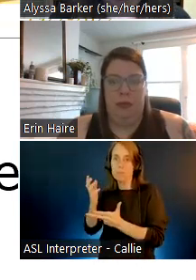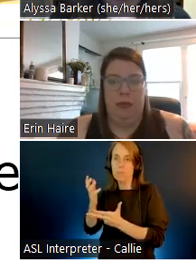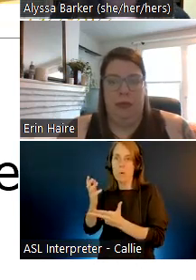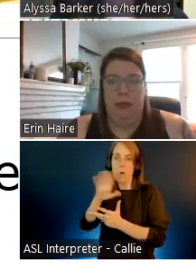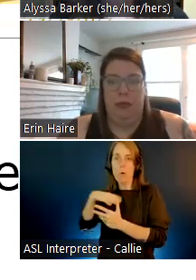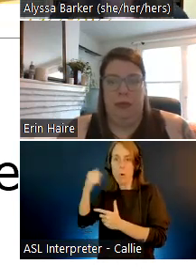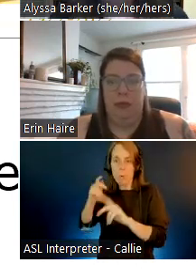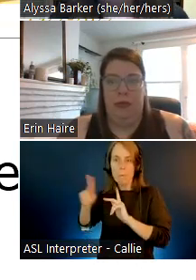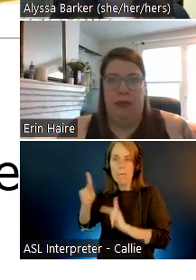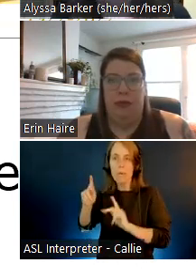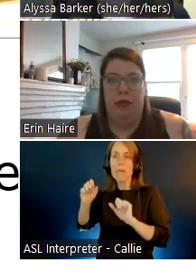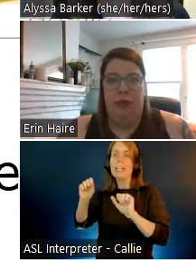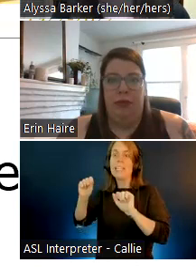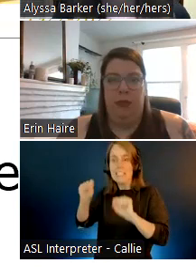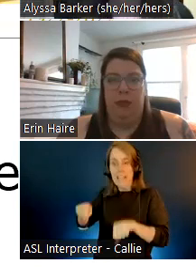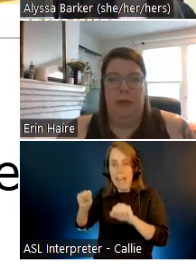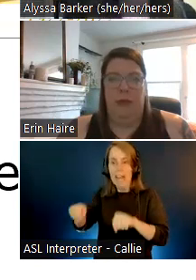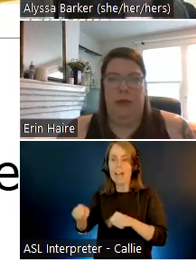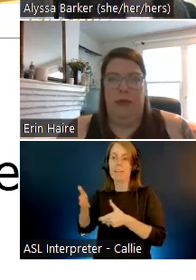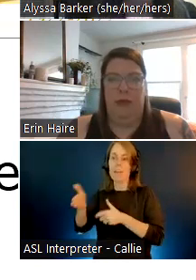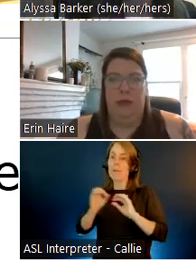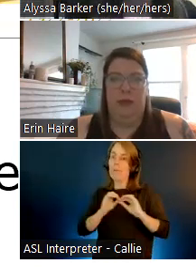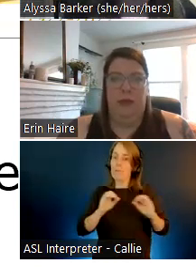there are some very specific requirements to qualify for that exemption with hud